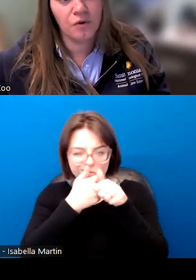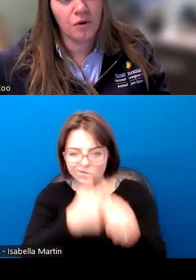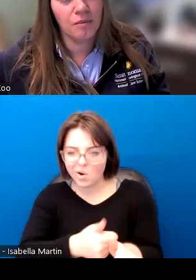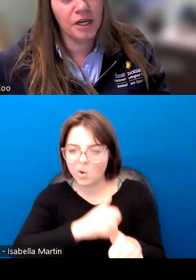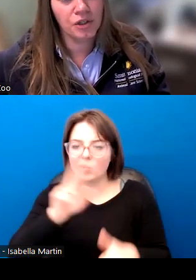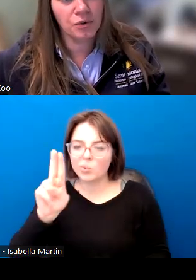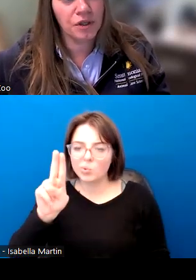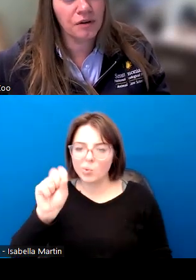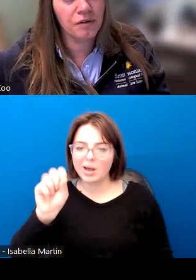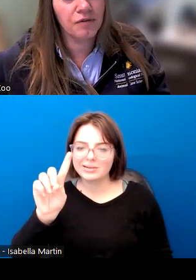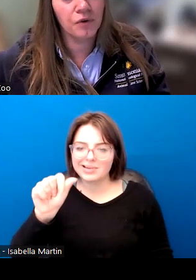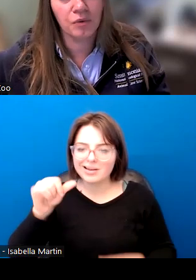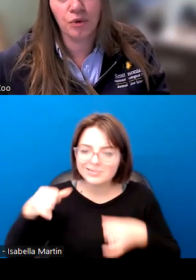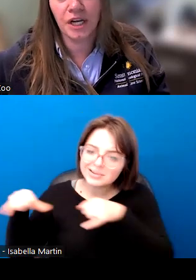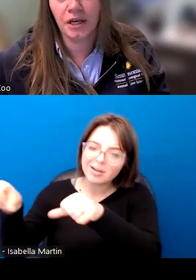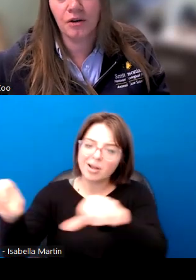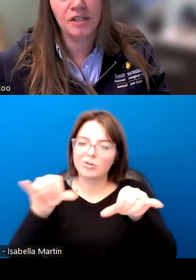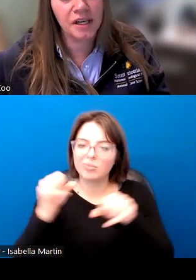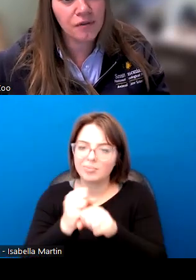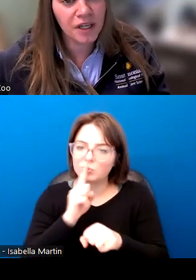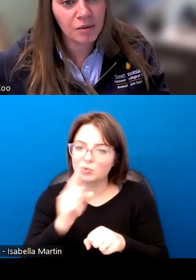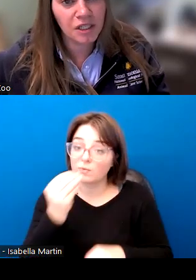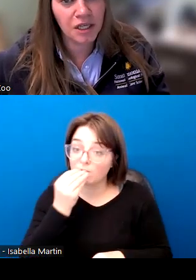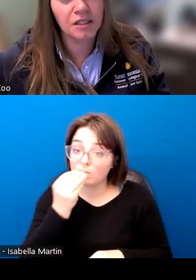for making sure that the foods that we're bringing in are safe for the animals to eat.